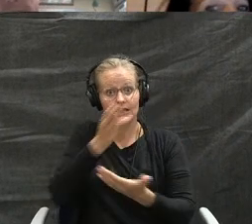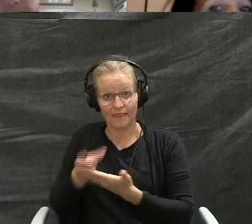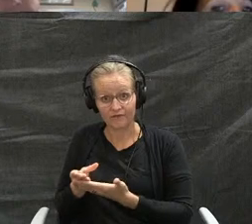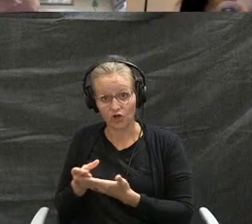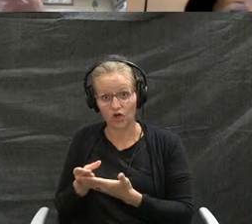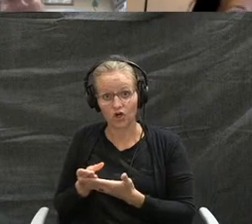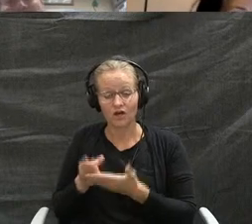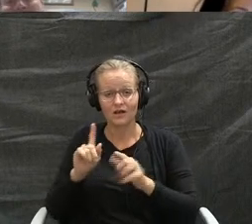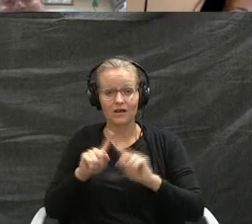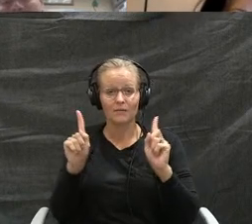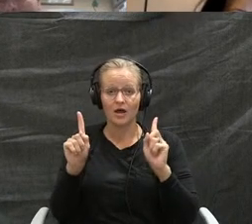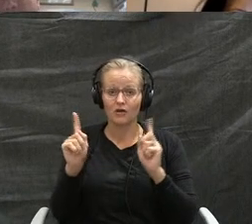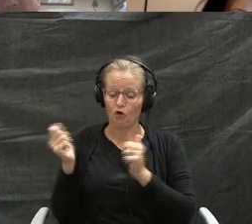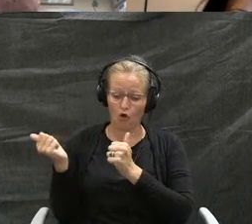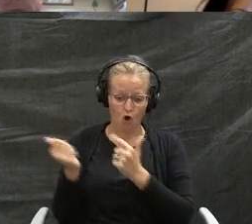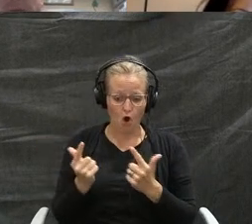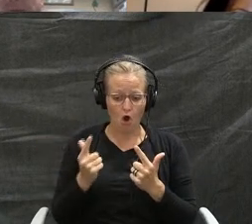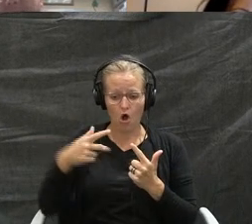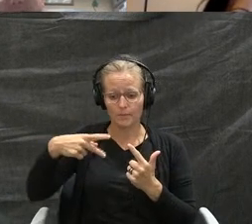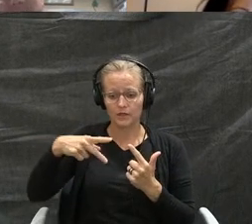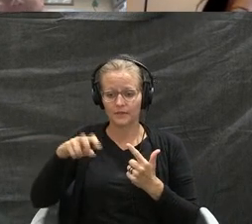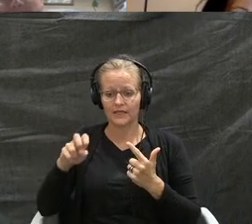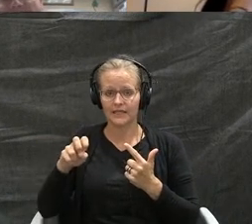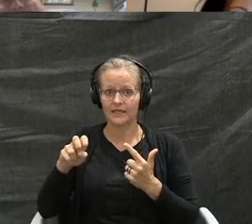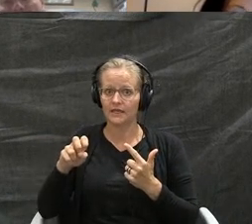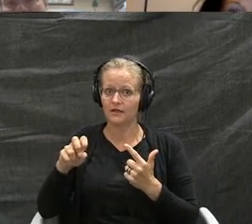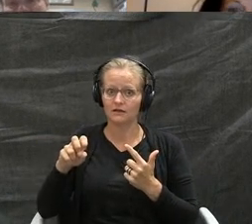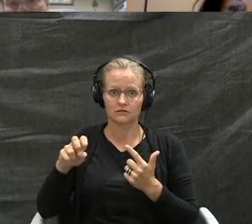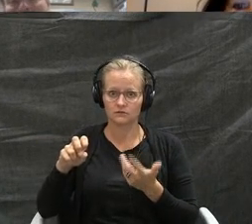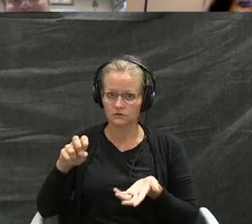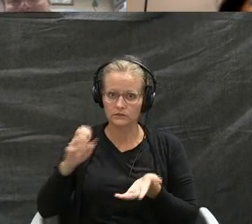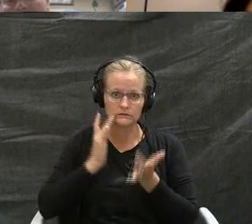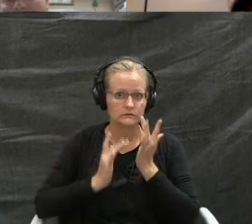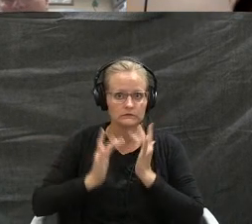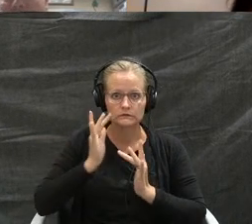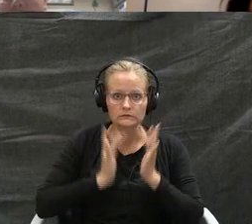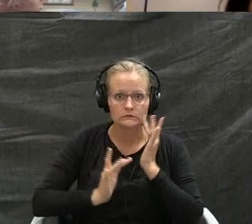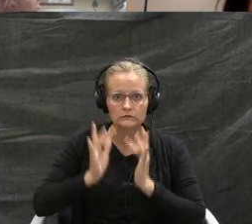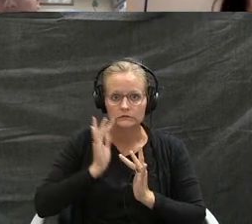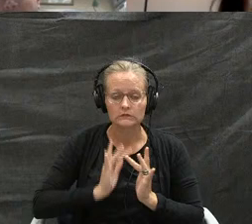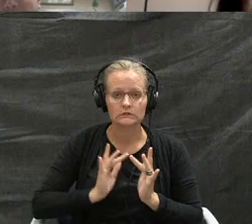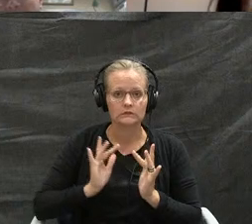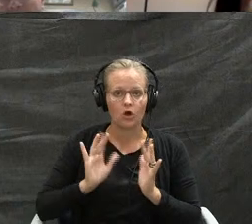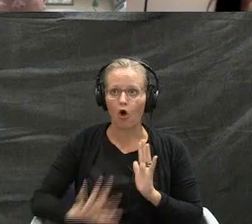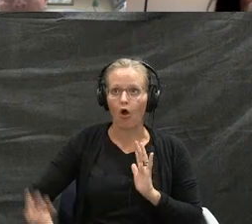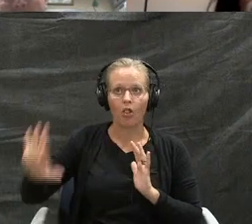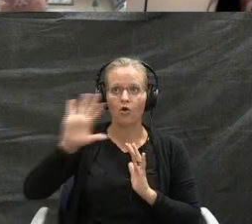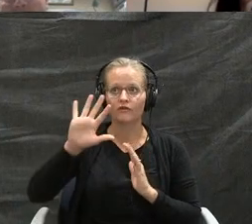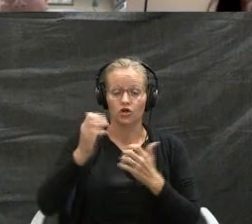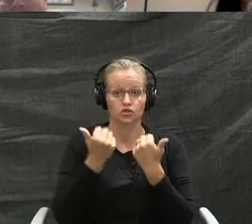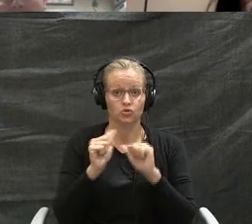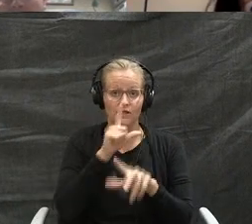deliver. Needless to say, all of these items are in very high demand, so actually getting